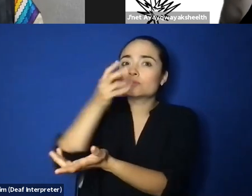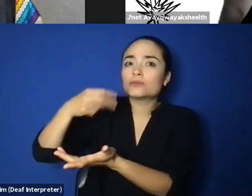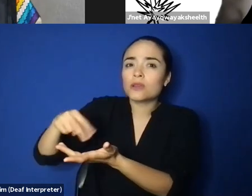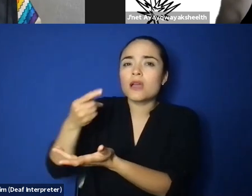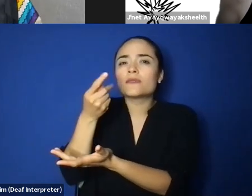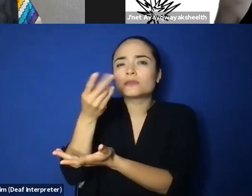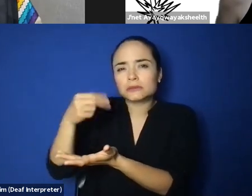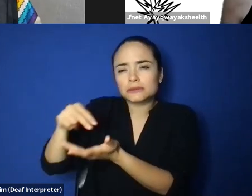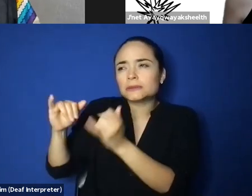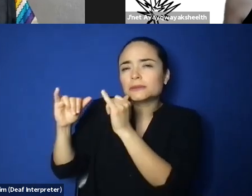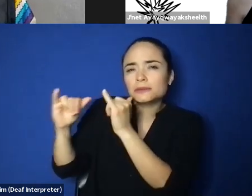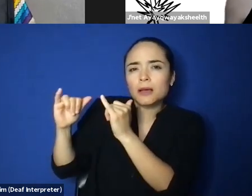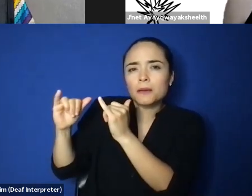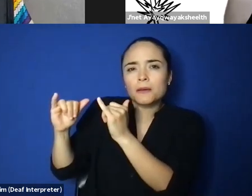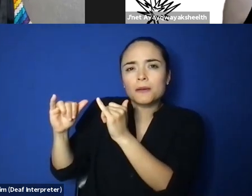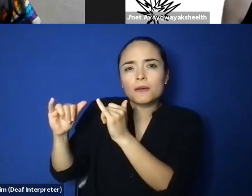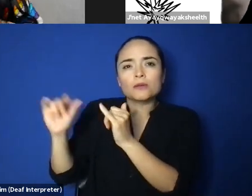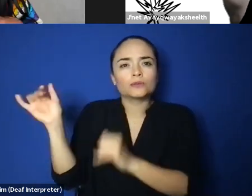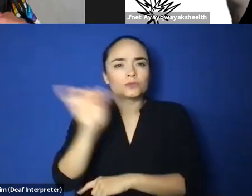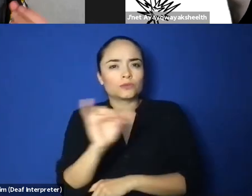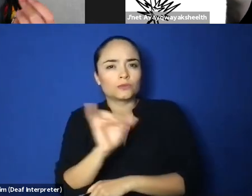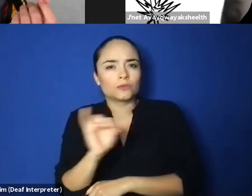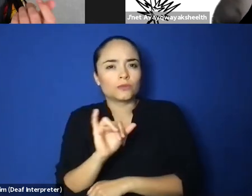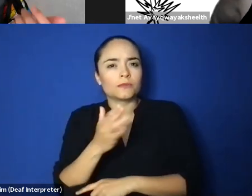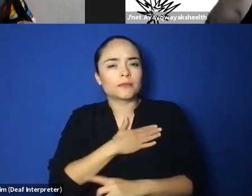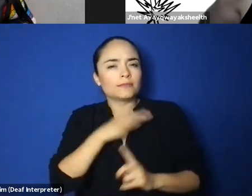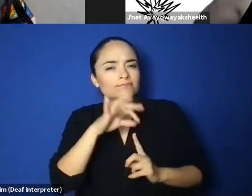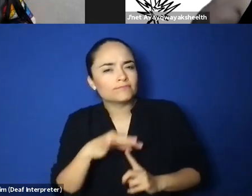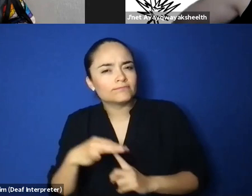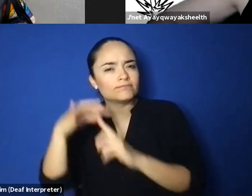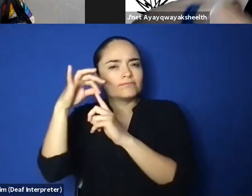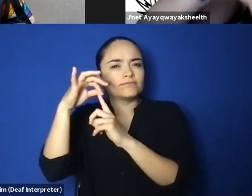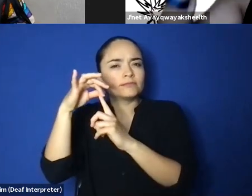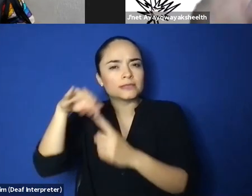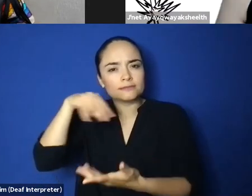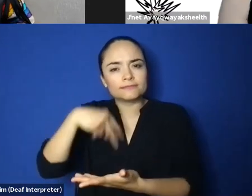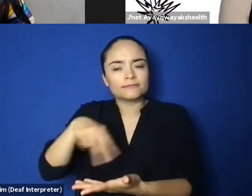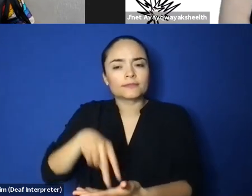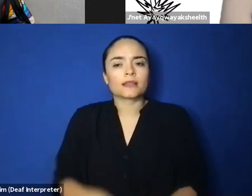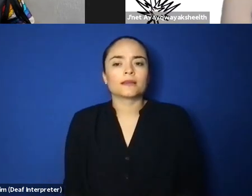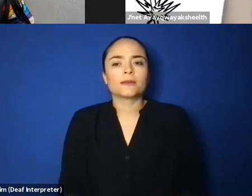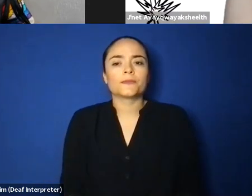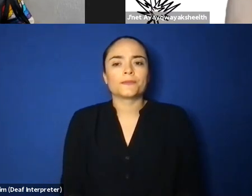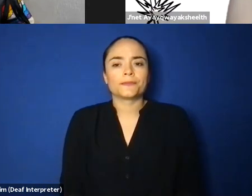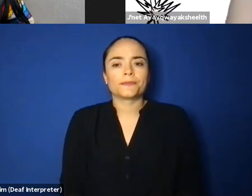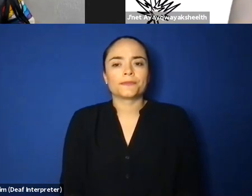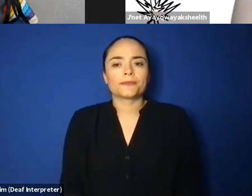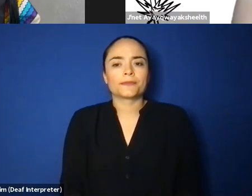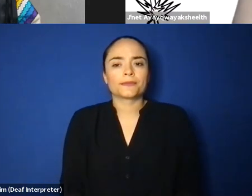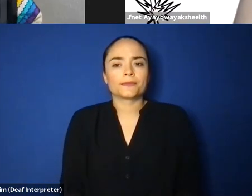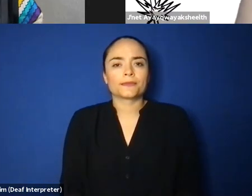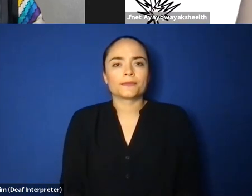agreed on, too, getting ready for today, is that we know that